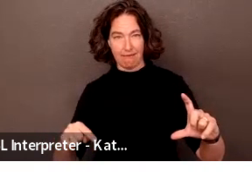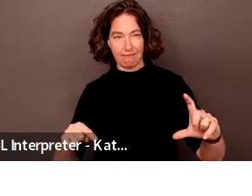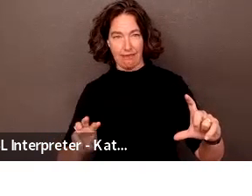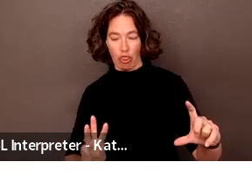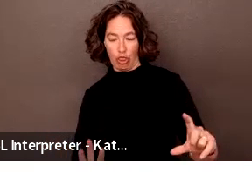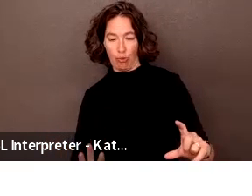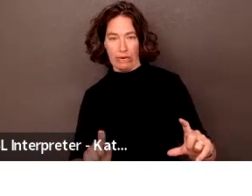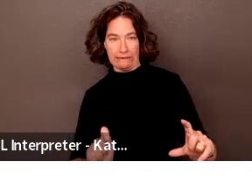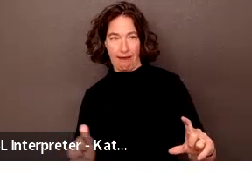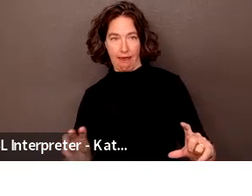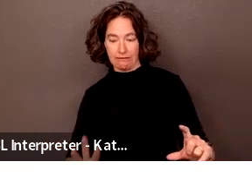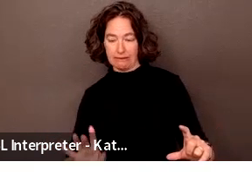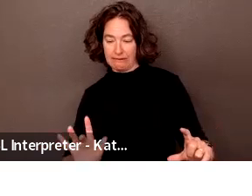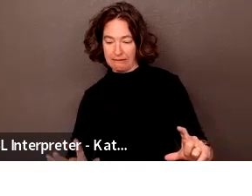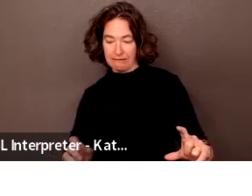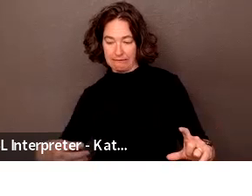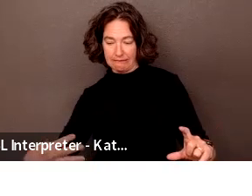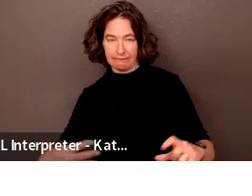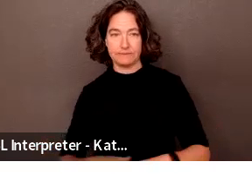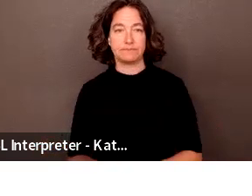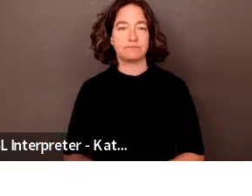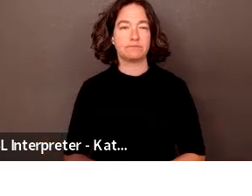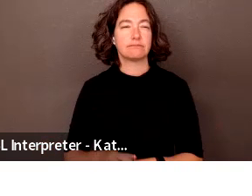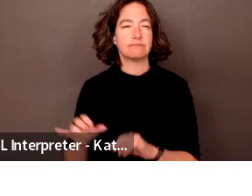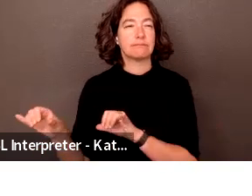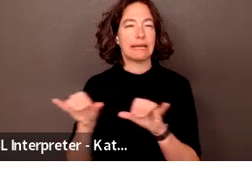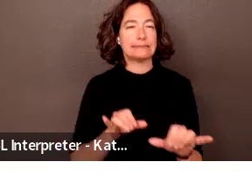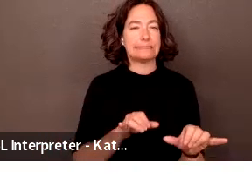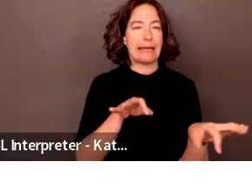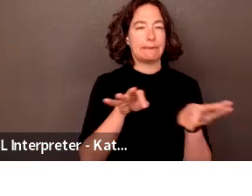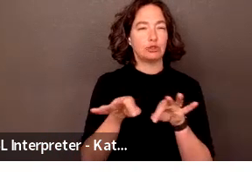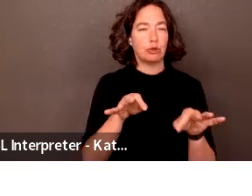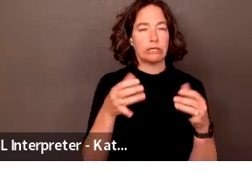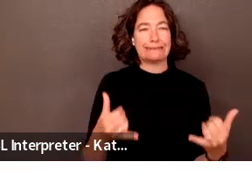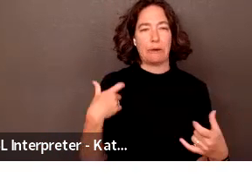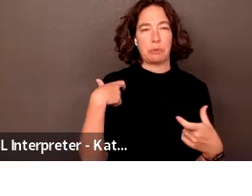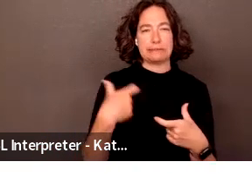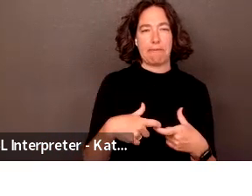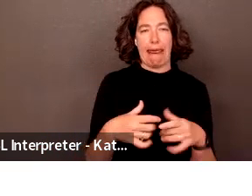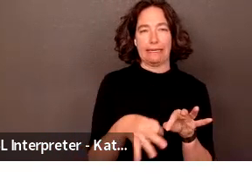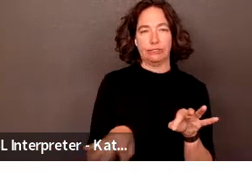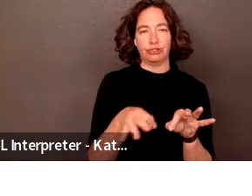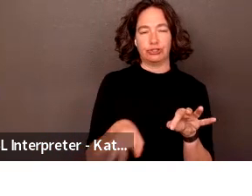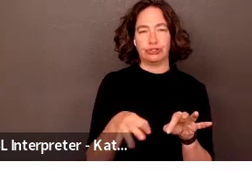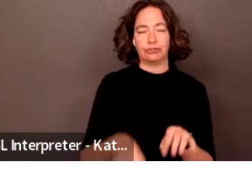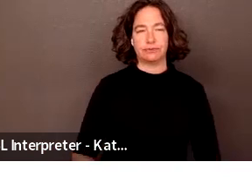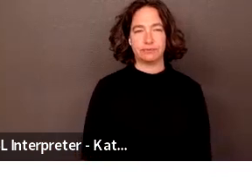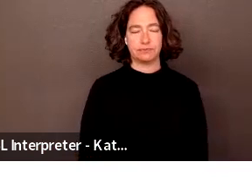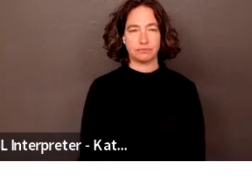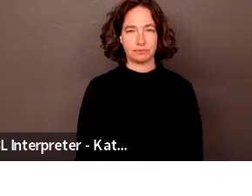Spanish or English as the language you're listening in to and speaking in to. If you're joining on a phone or on a